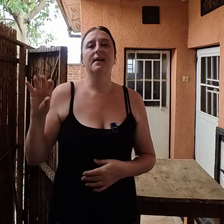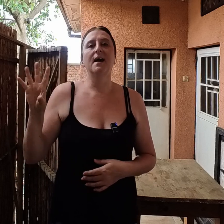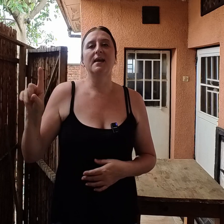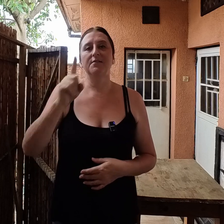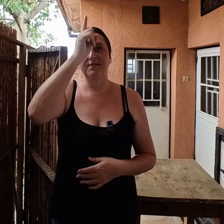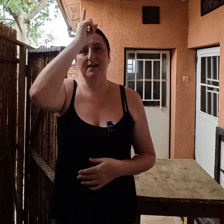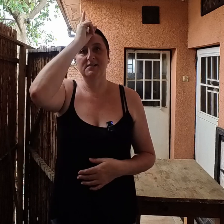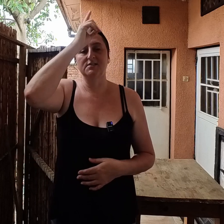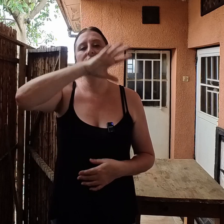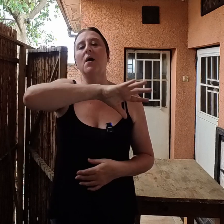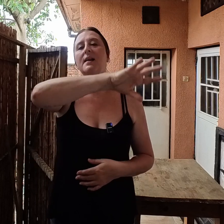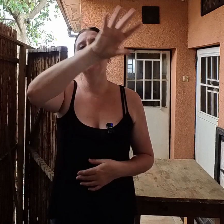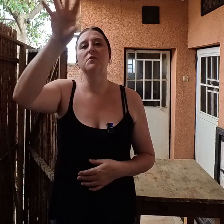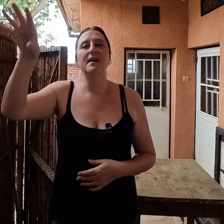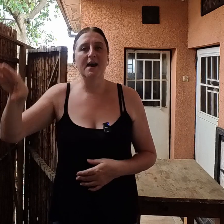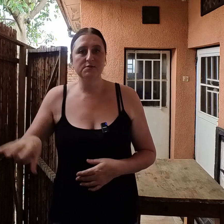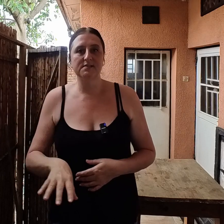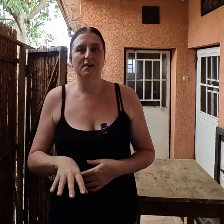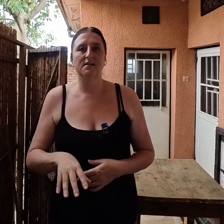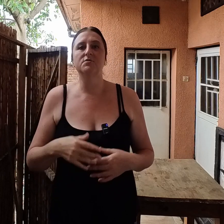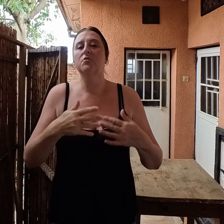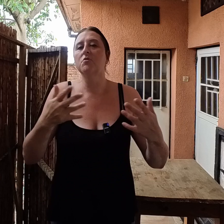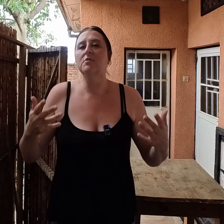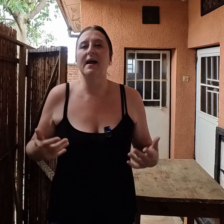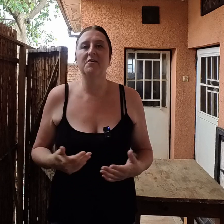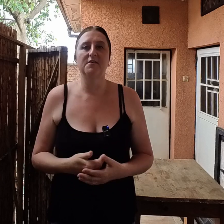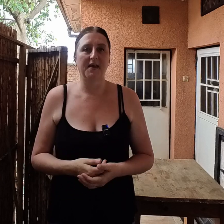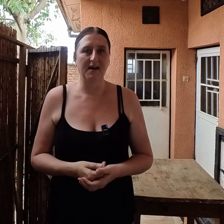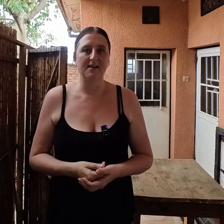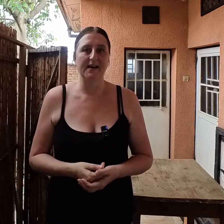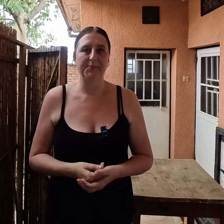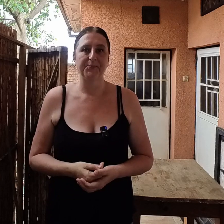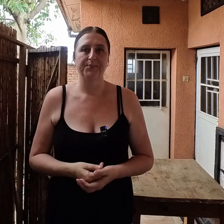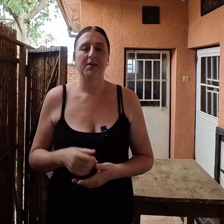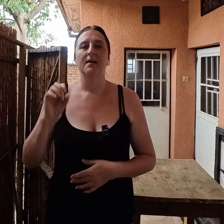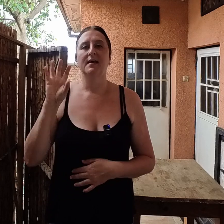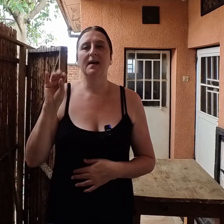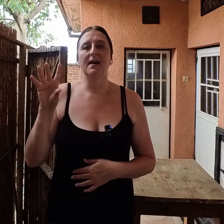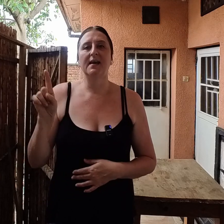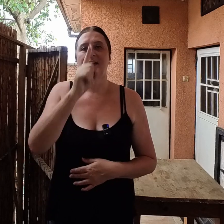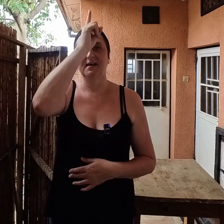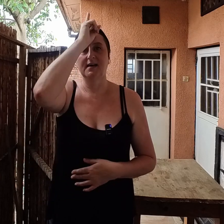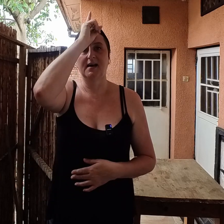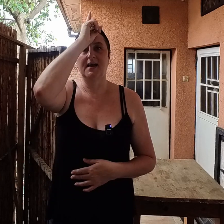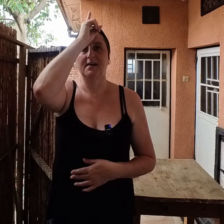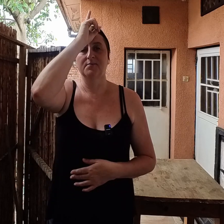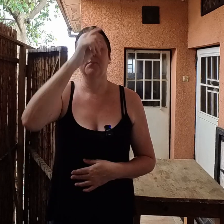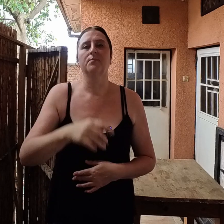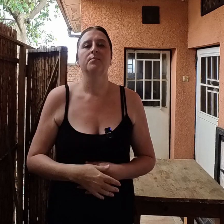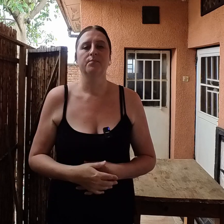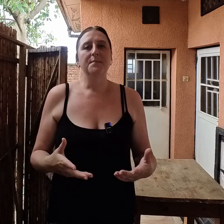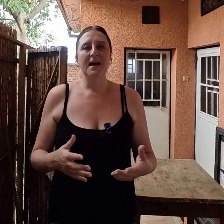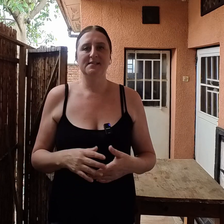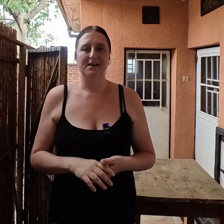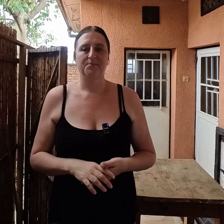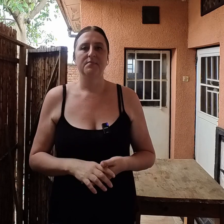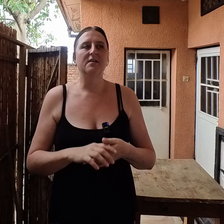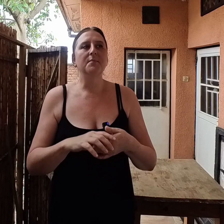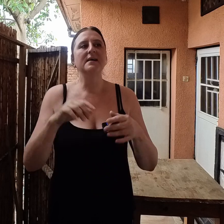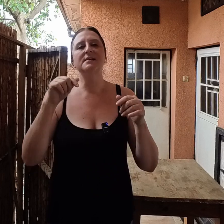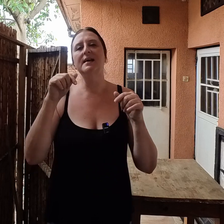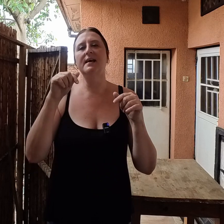Kigali village. So, 'I live on the outskirts or the rural area of Kigali.' Kigali-Ngali. Nyamata. Now, Nyamata